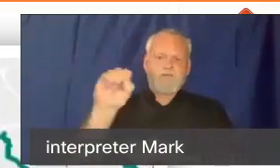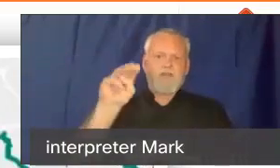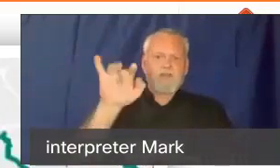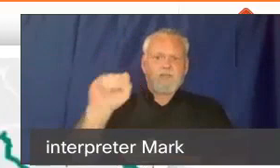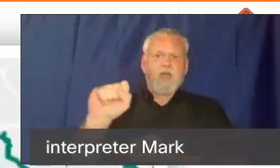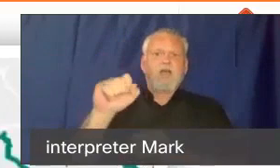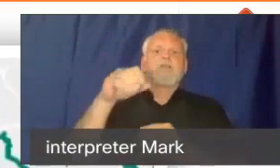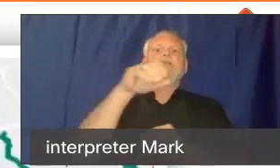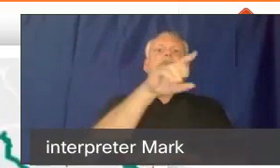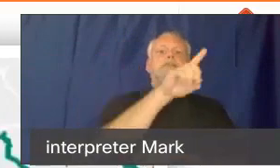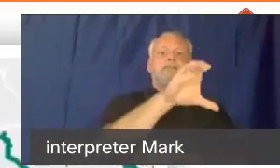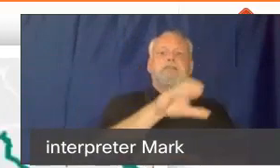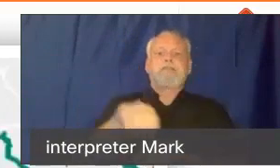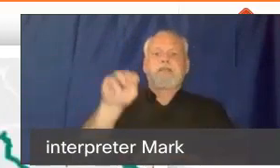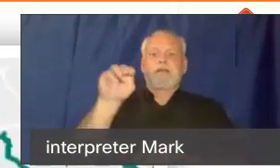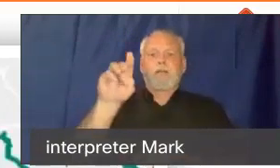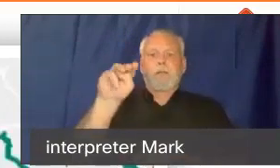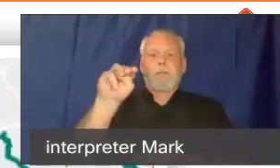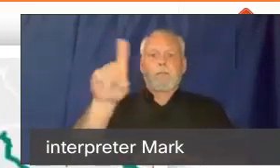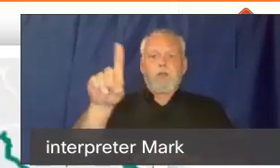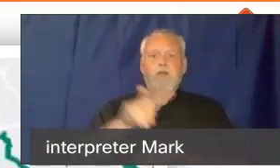And that vision connects trail throughout the region.